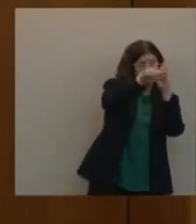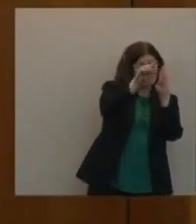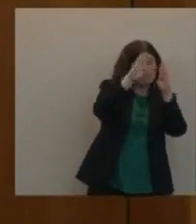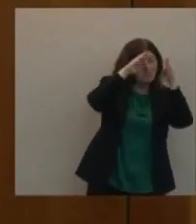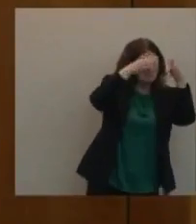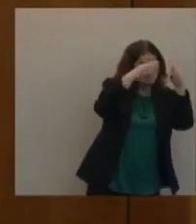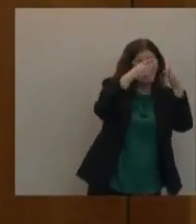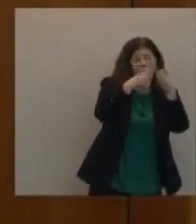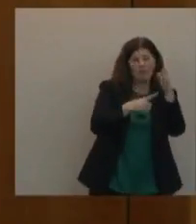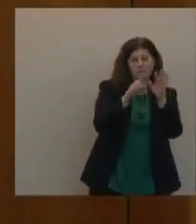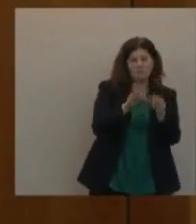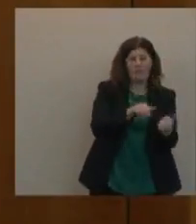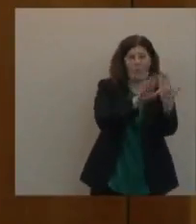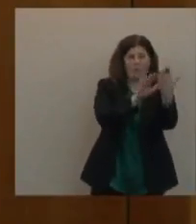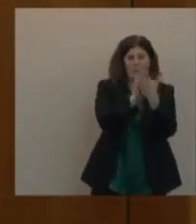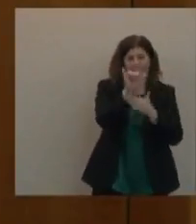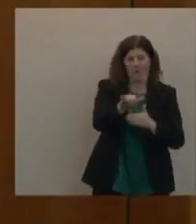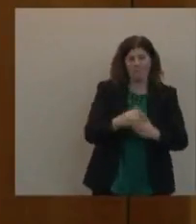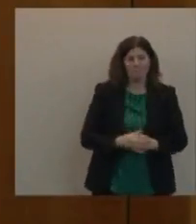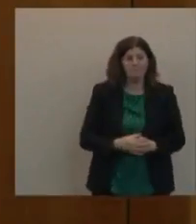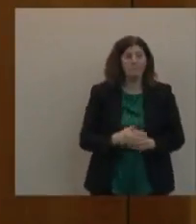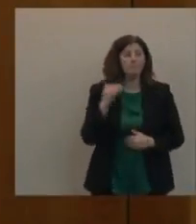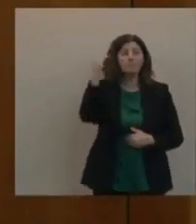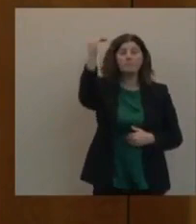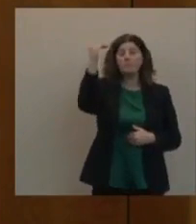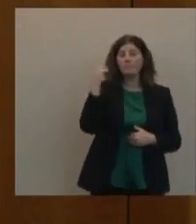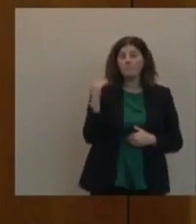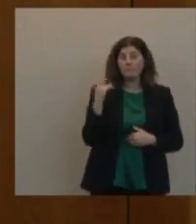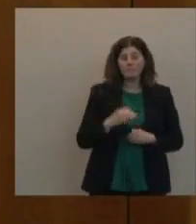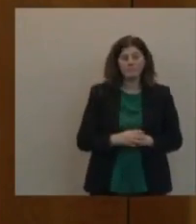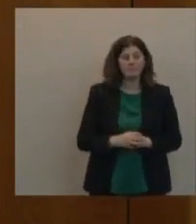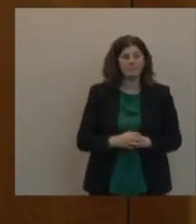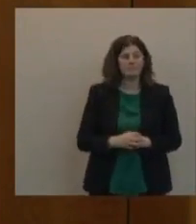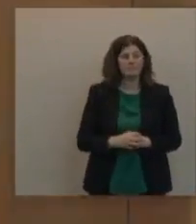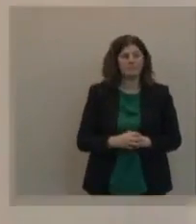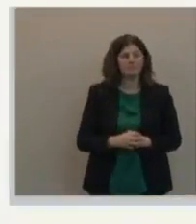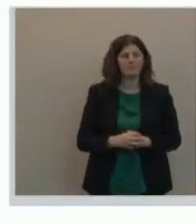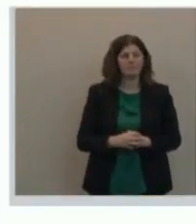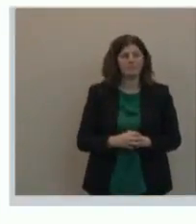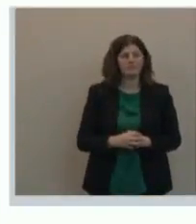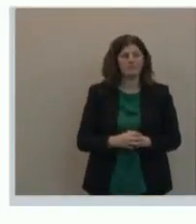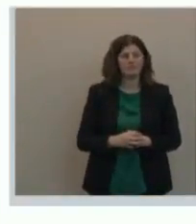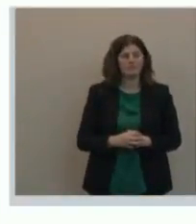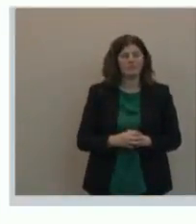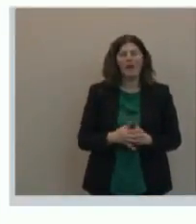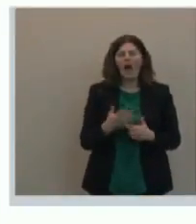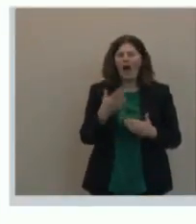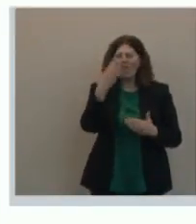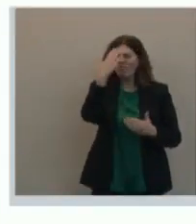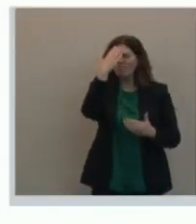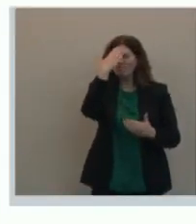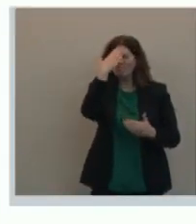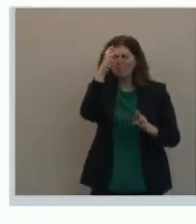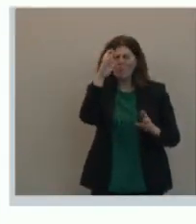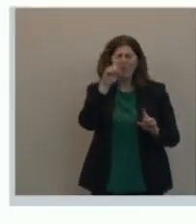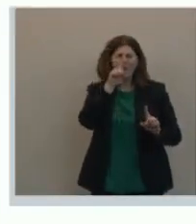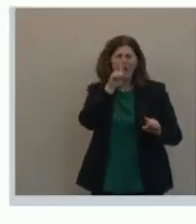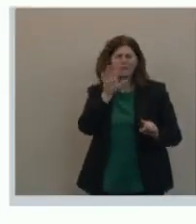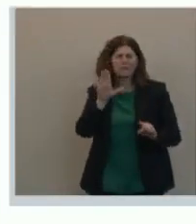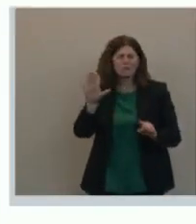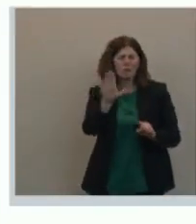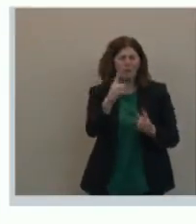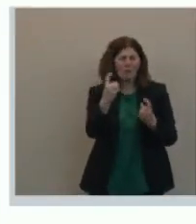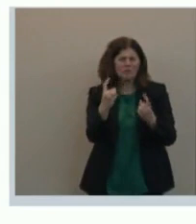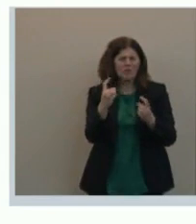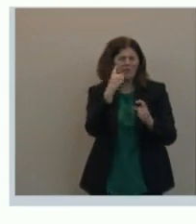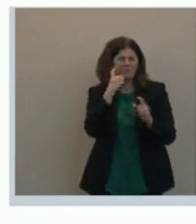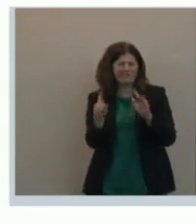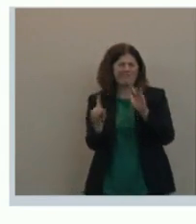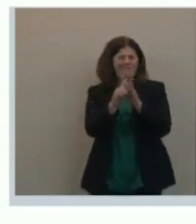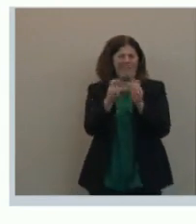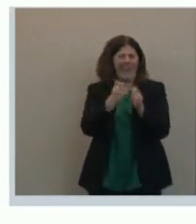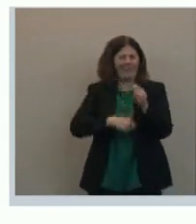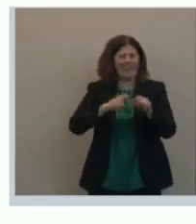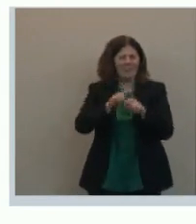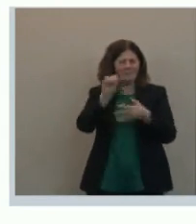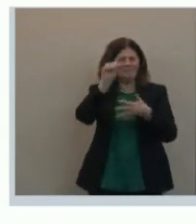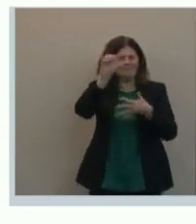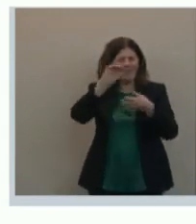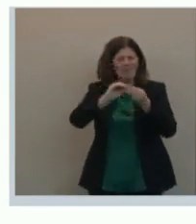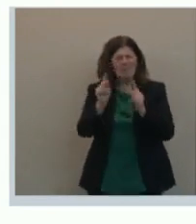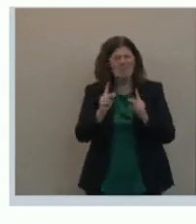AS WE GO THROUGH THE REST OF THE PRESENTATION, I WILL BE COMING BACK TO THIS PART OF THE STATE TO LET YOU KNOW MORE ABOUT WHAT THE TEAM IS DOING.